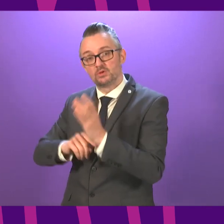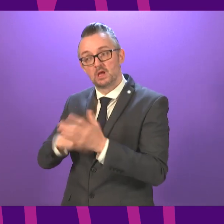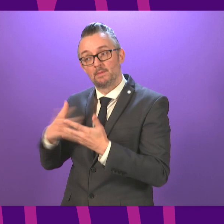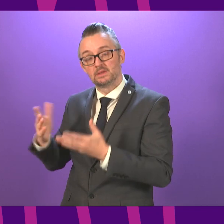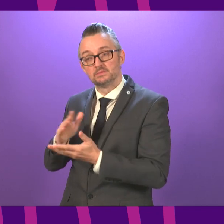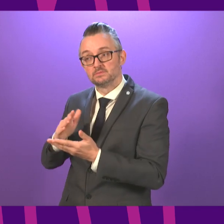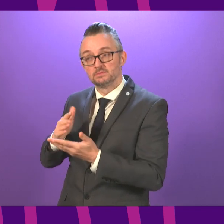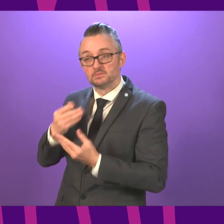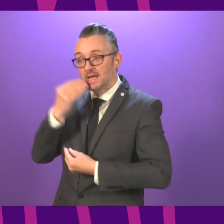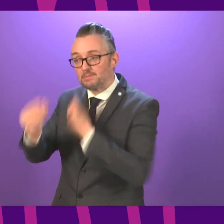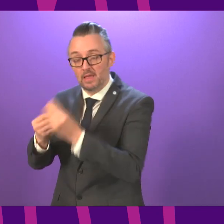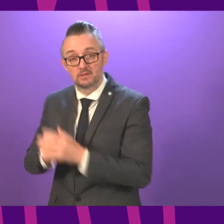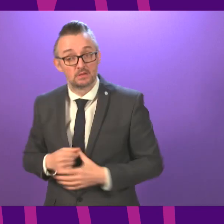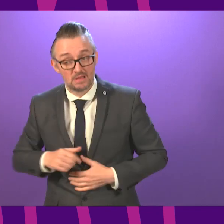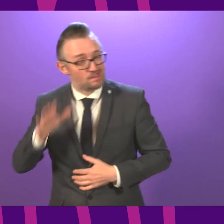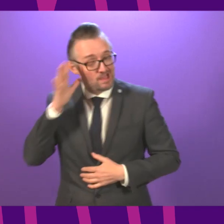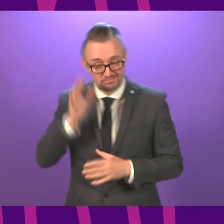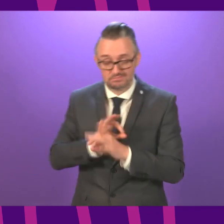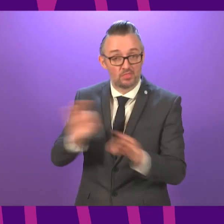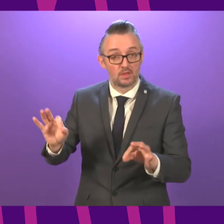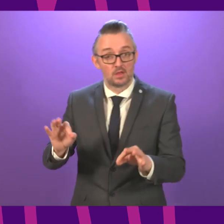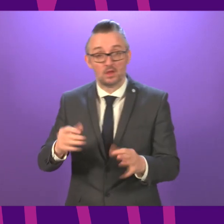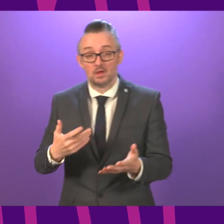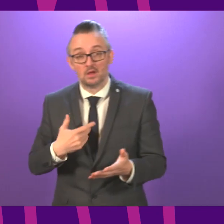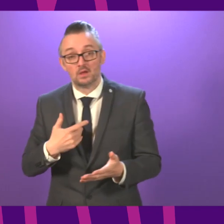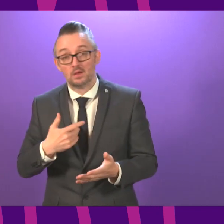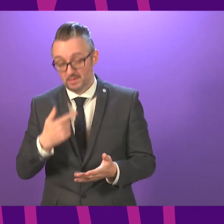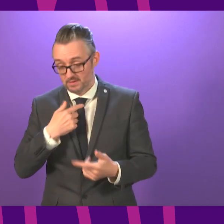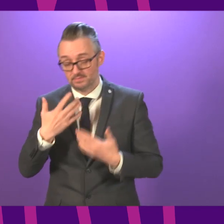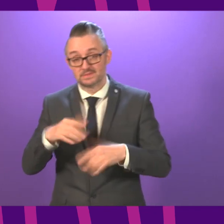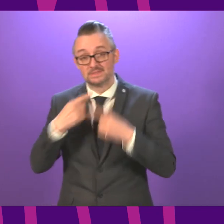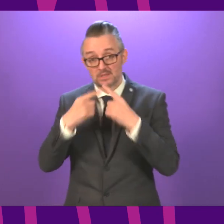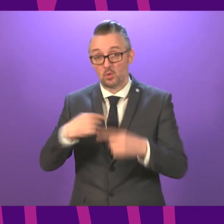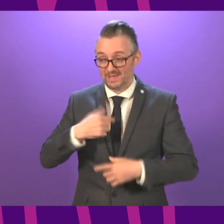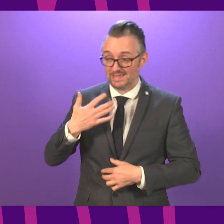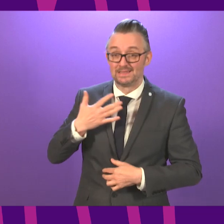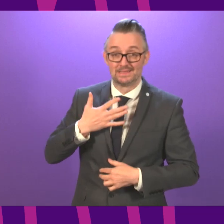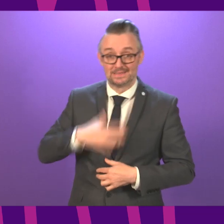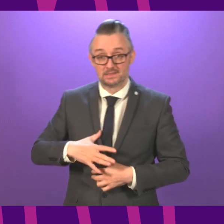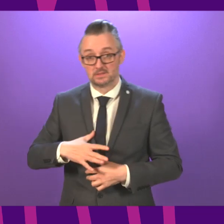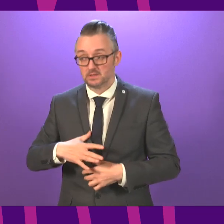and I share those concerns. The assurances that we need are not just about seamless trade but